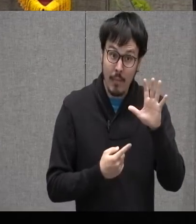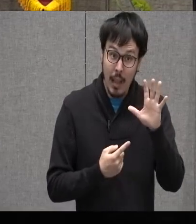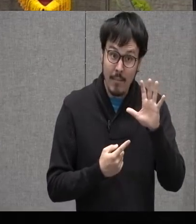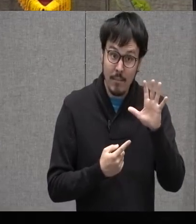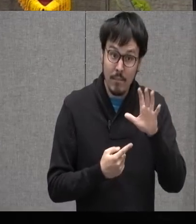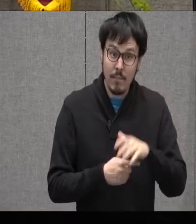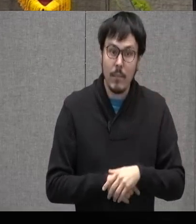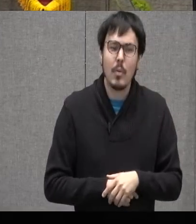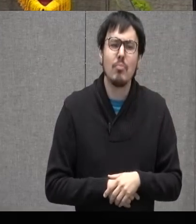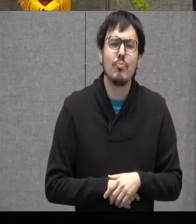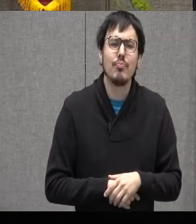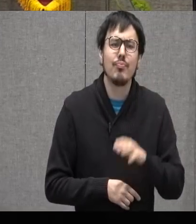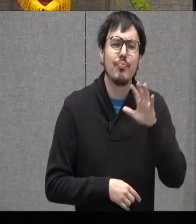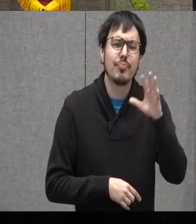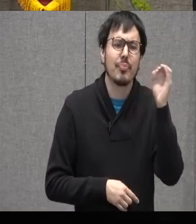How many do you think are in this pile?